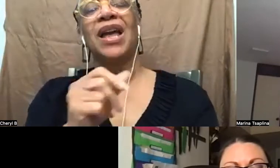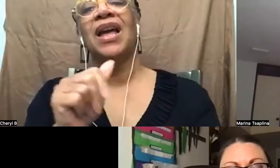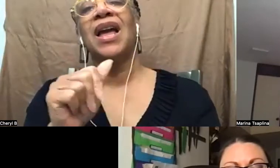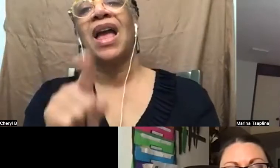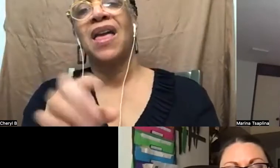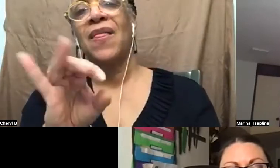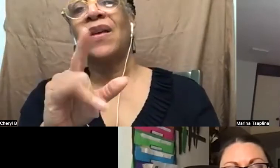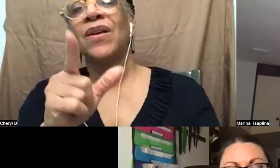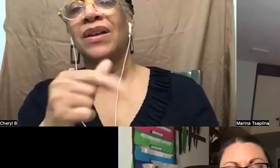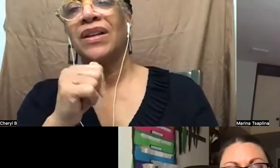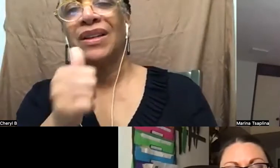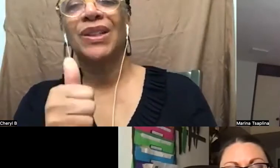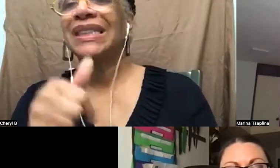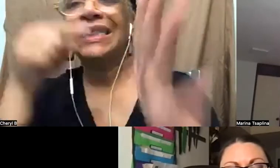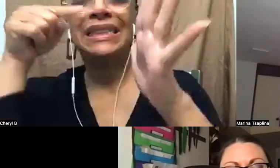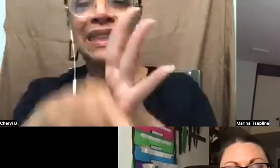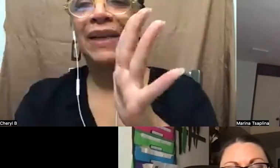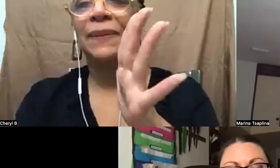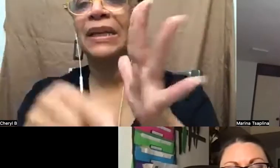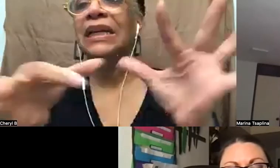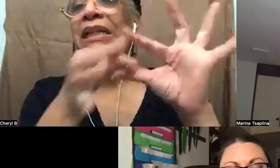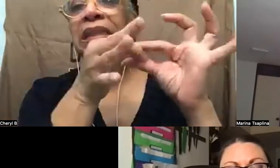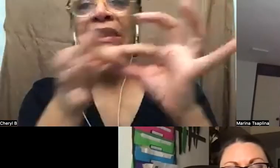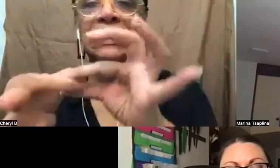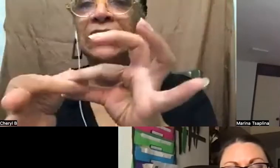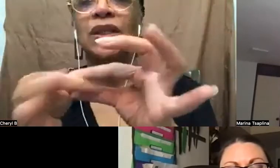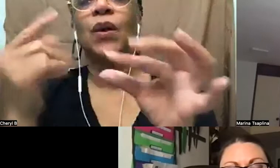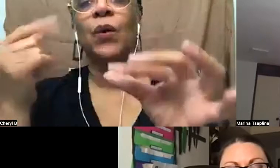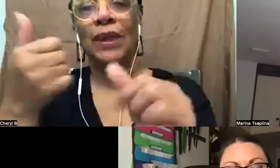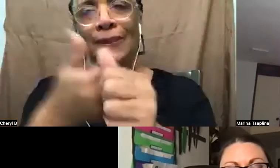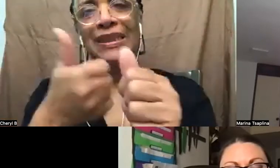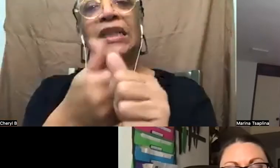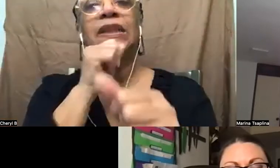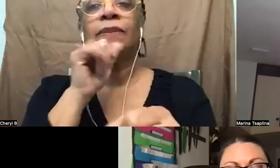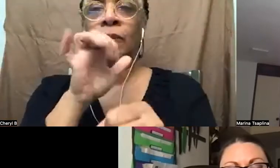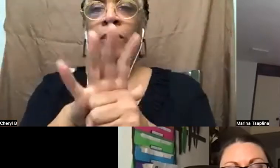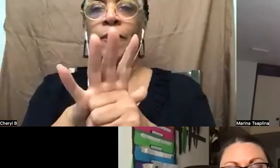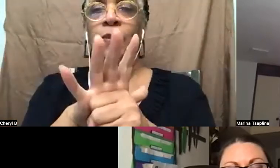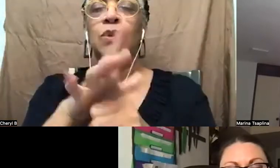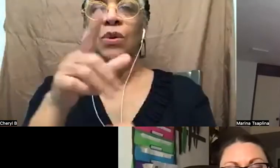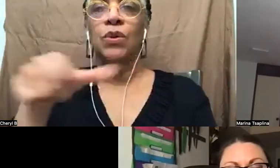are deeply interconnected processes we must each commit to in our times of ecocide.